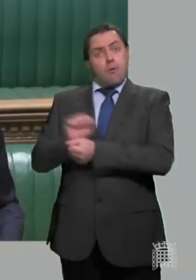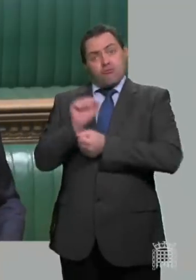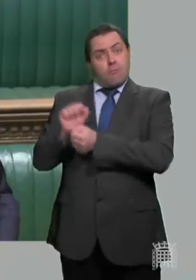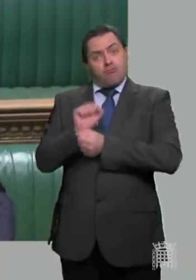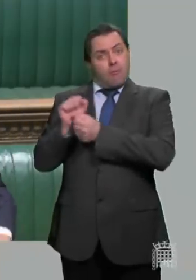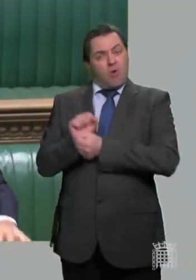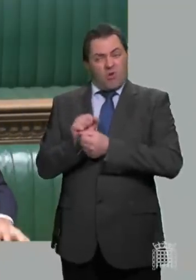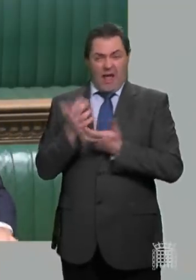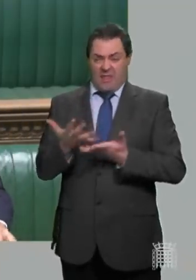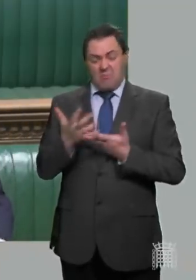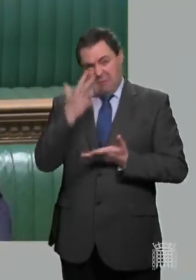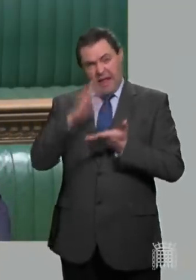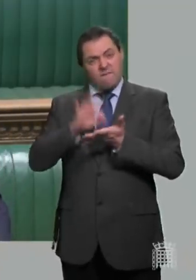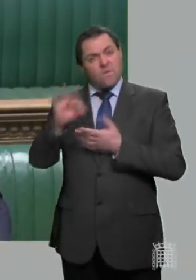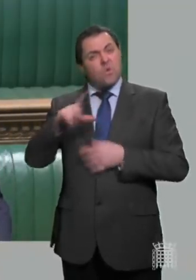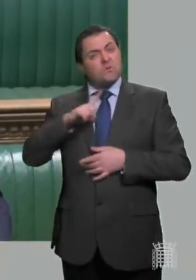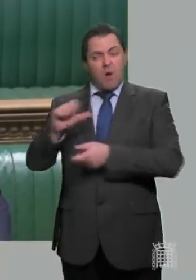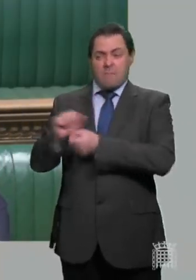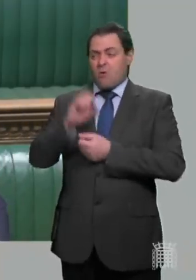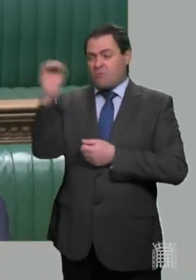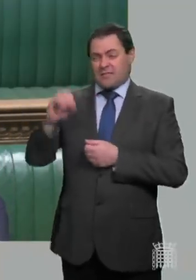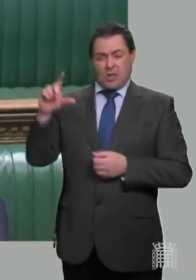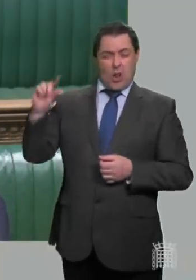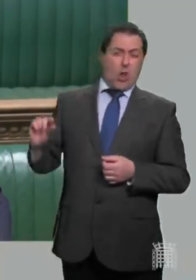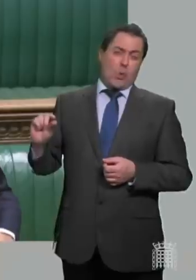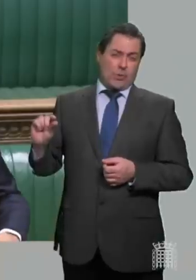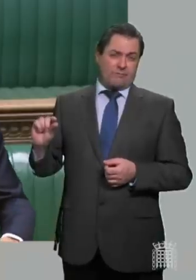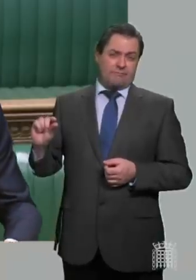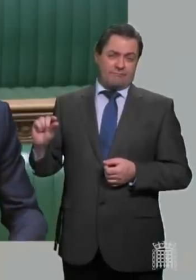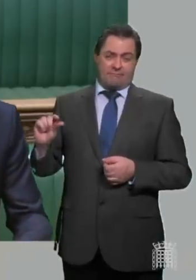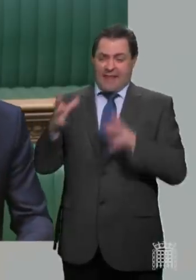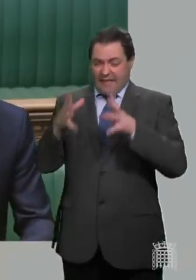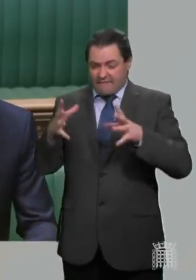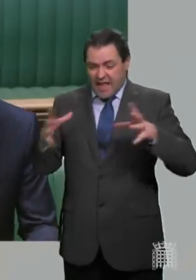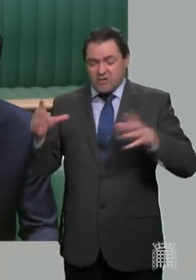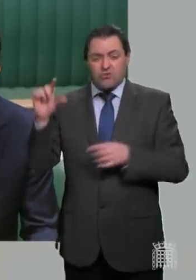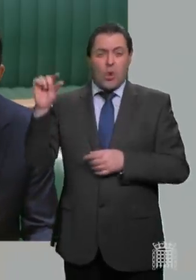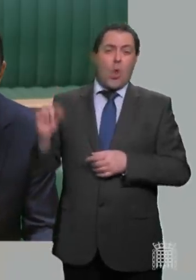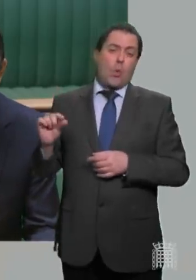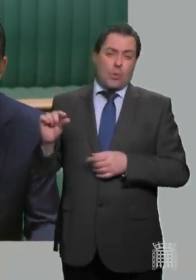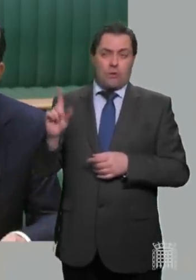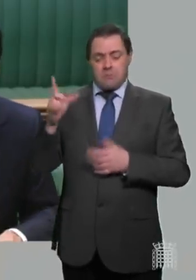are affordable right now, interest rates and inflation may not stay low forever,